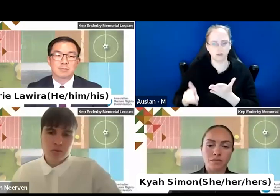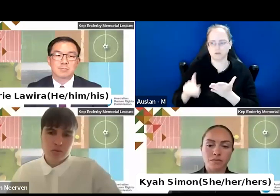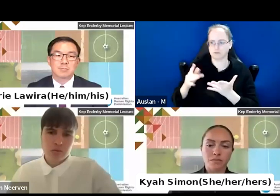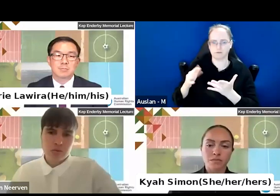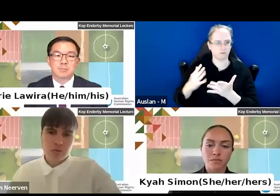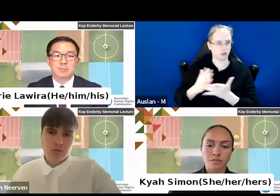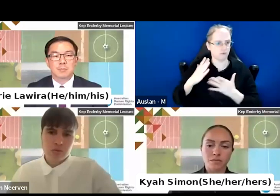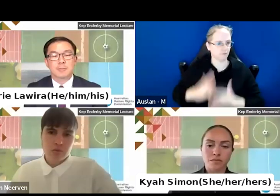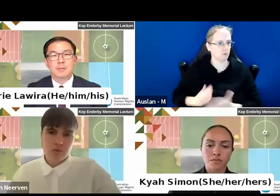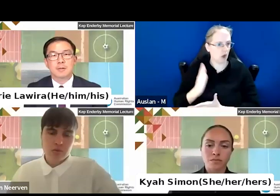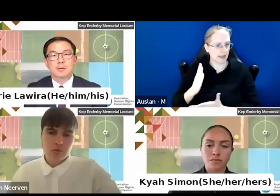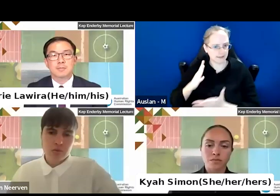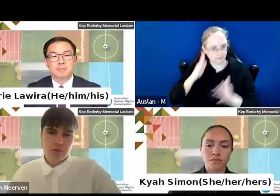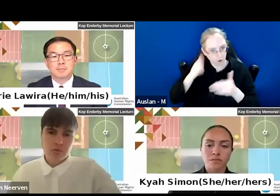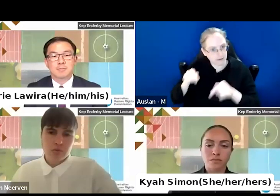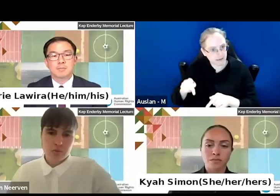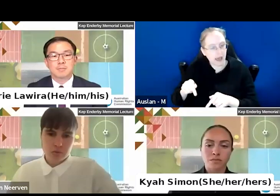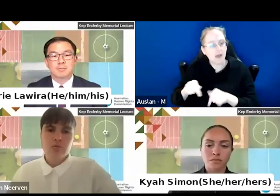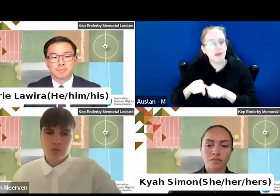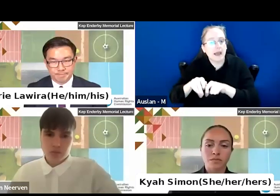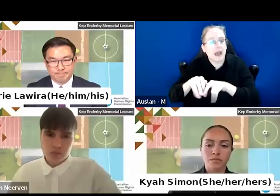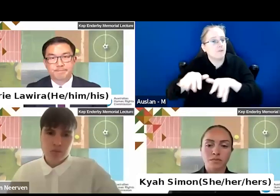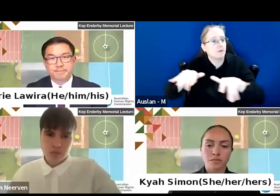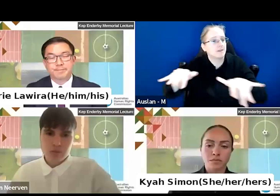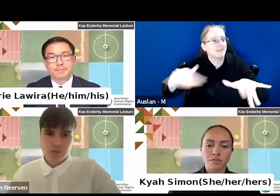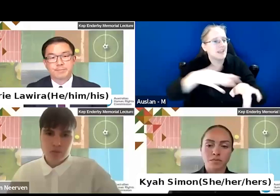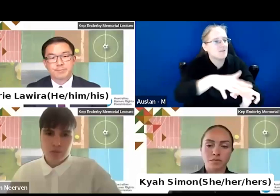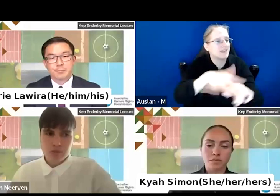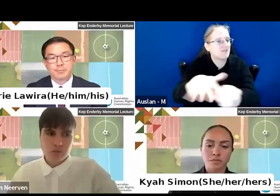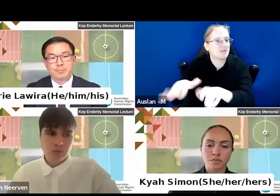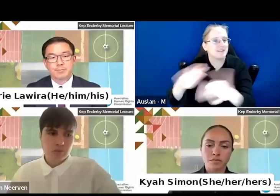it acts as a catalyst for institutional change in society generally as well.